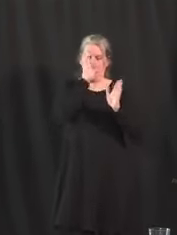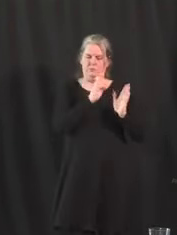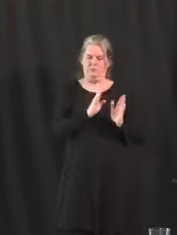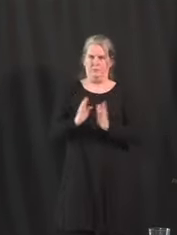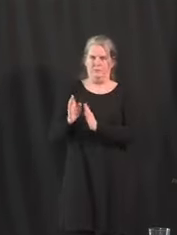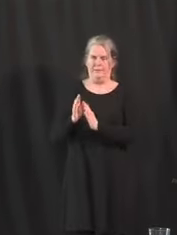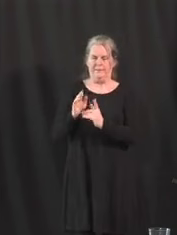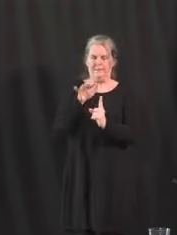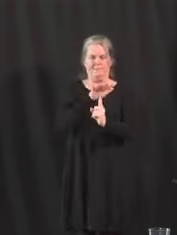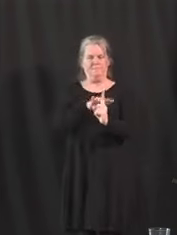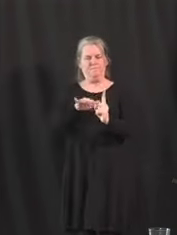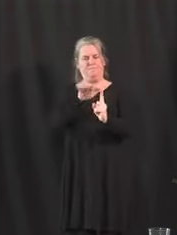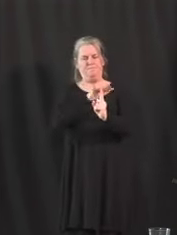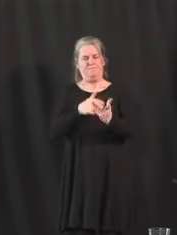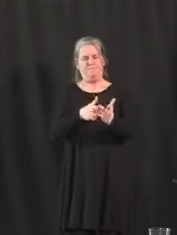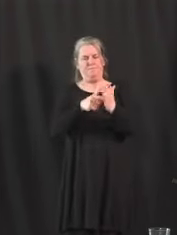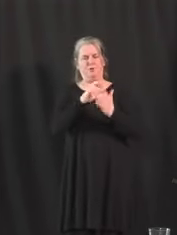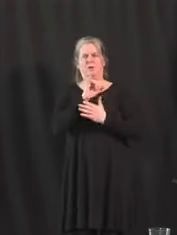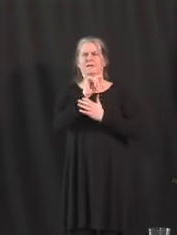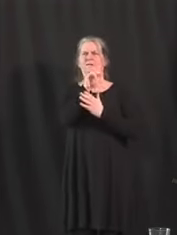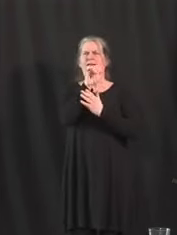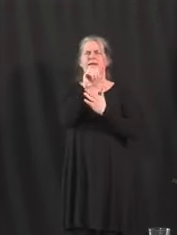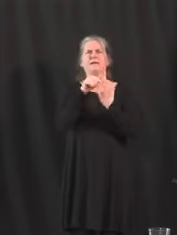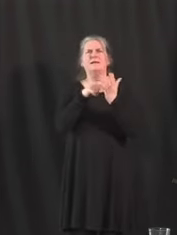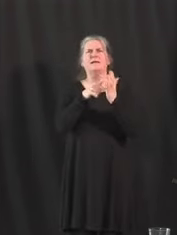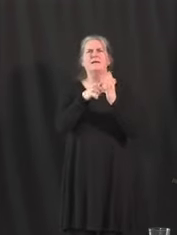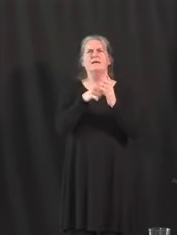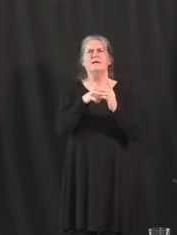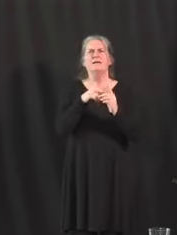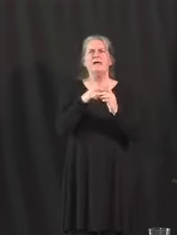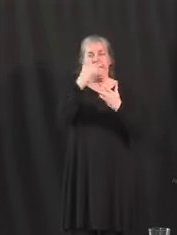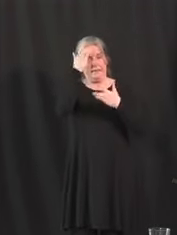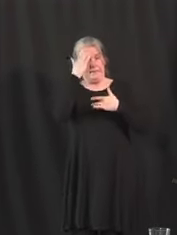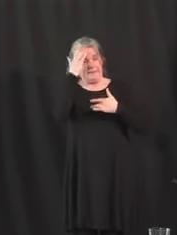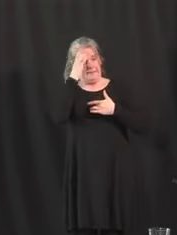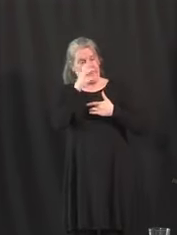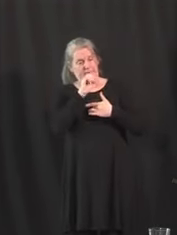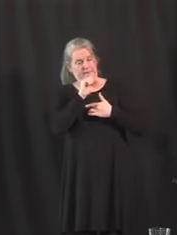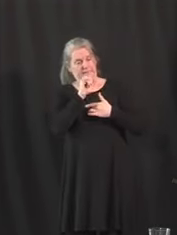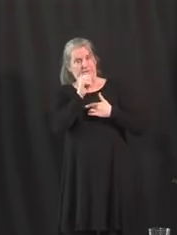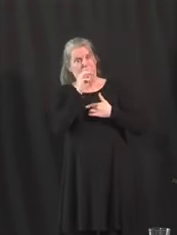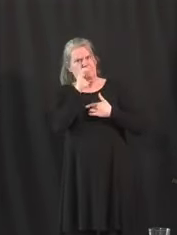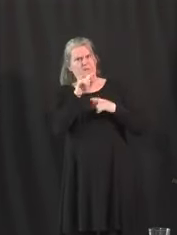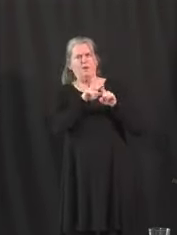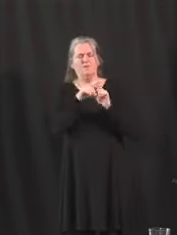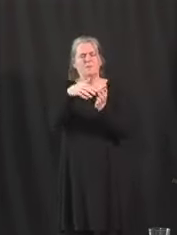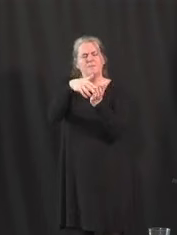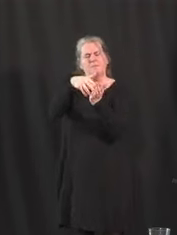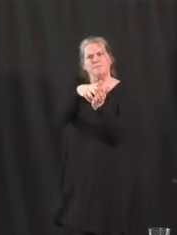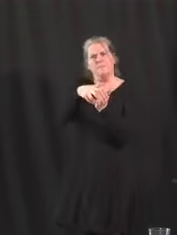NOT JUST SYMPTOMS BUT VULNERABILITY. SO OUR FOCUS RIGHT NOW IS ON